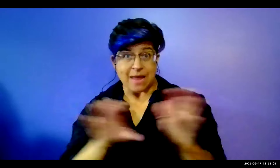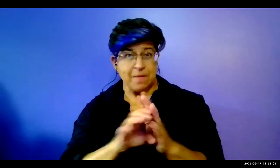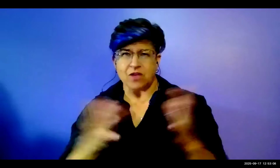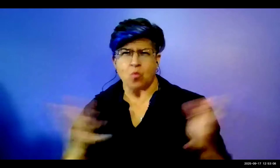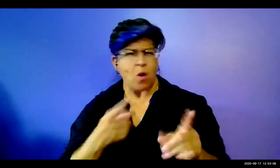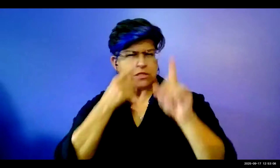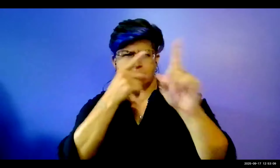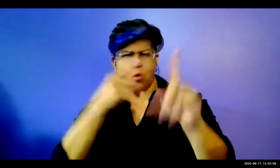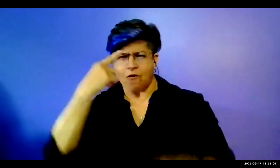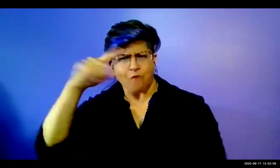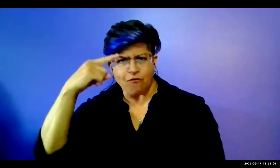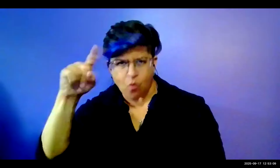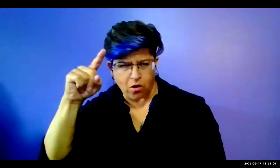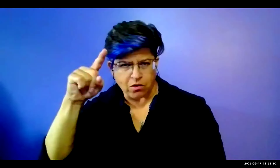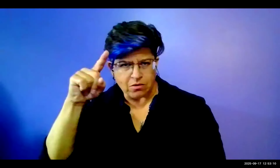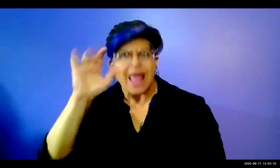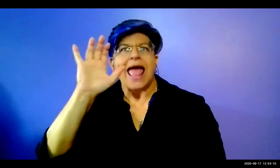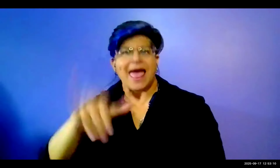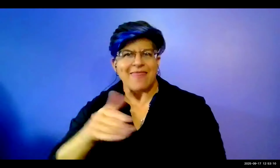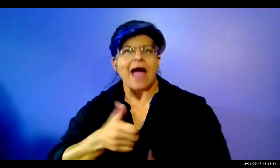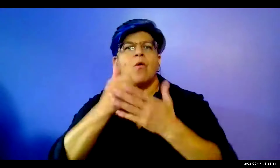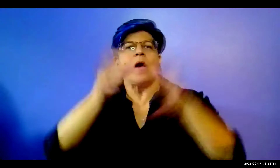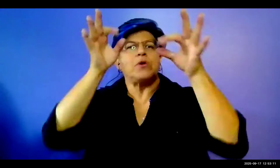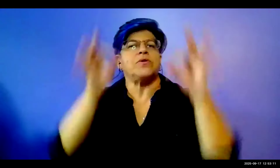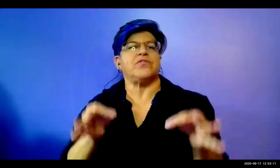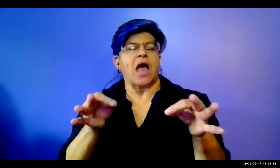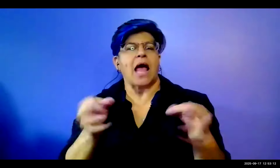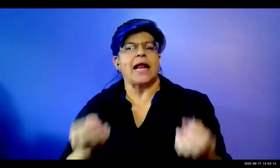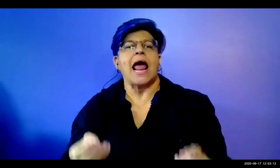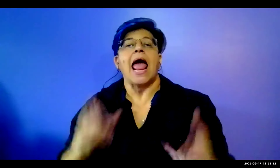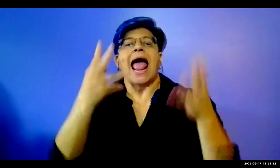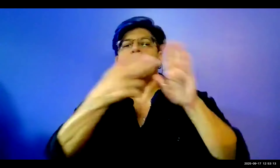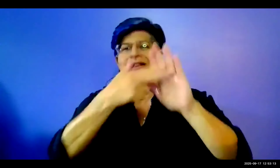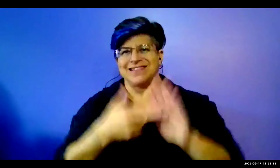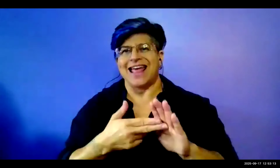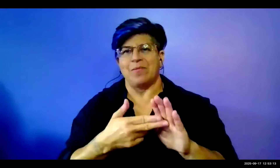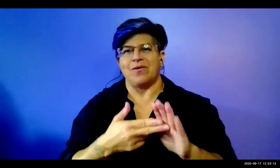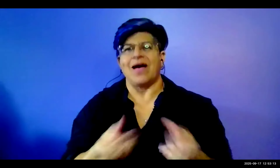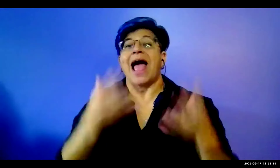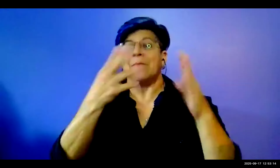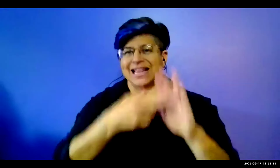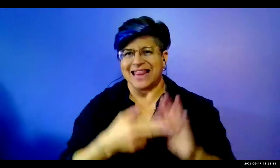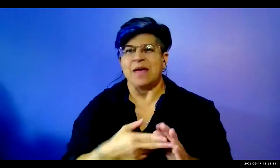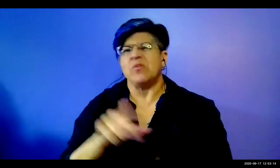And that's what determines. How much labeling, or how many labels you need on it.